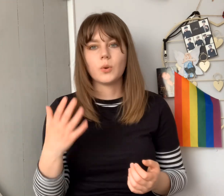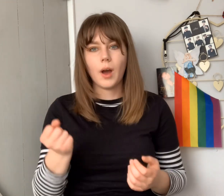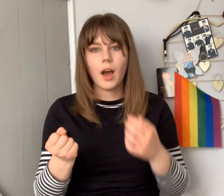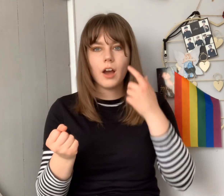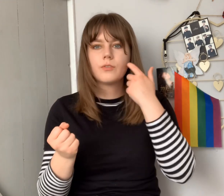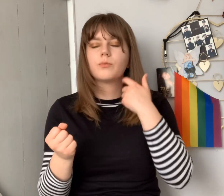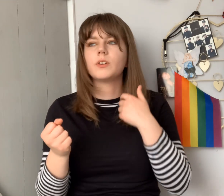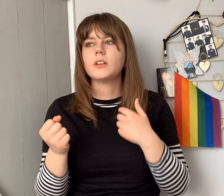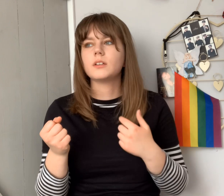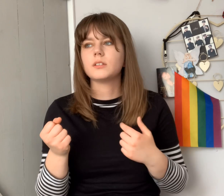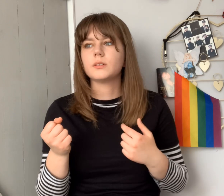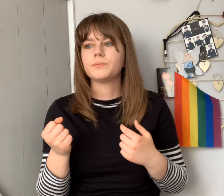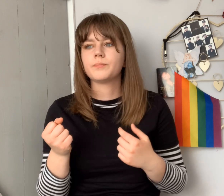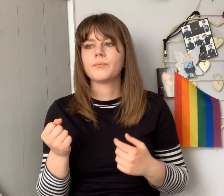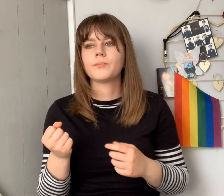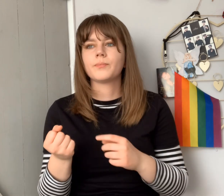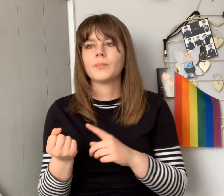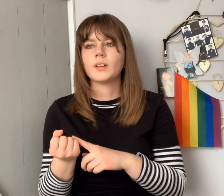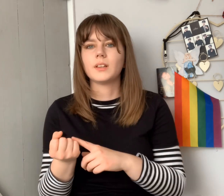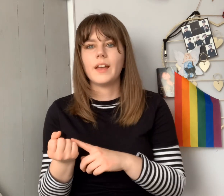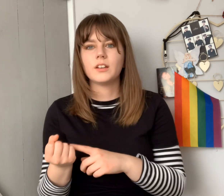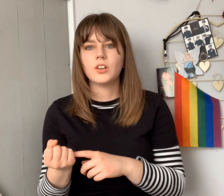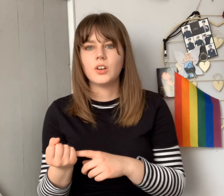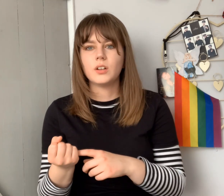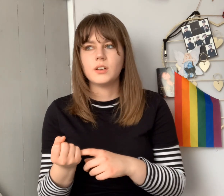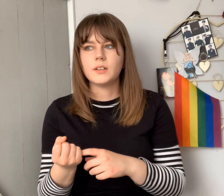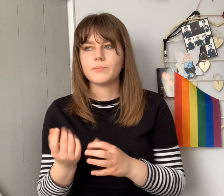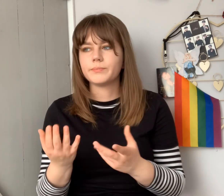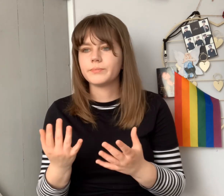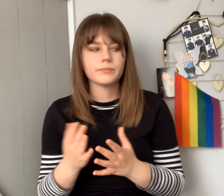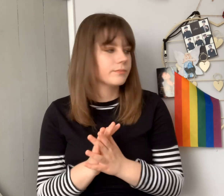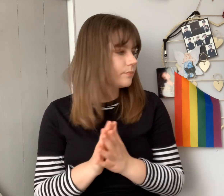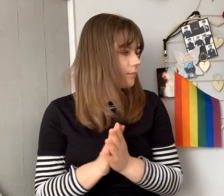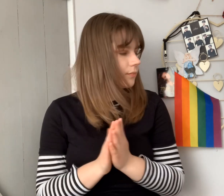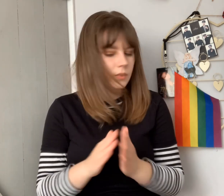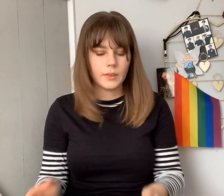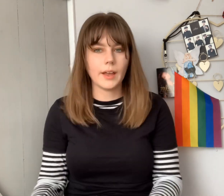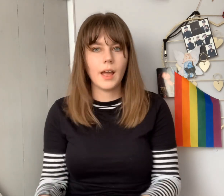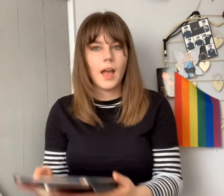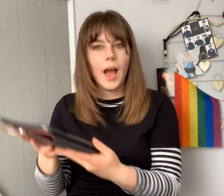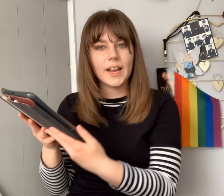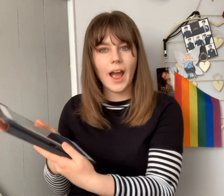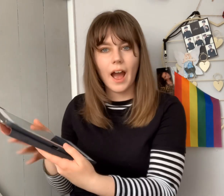Have is like...